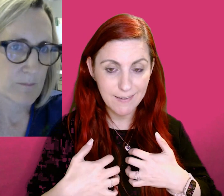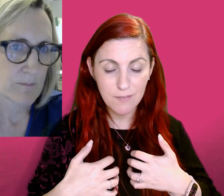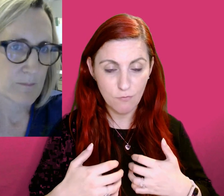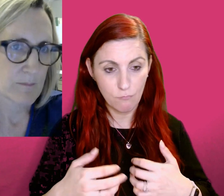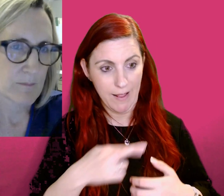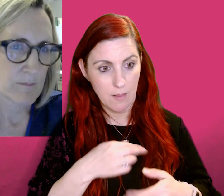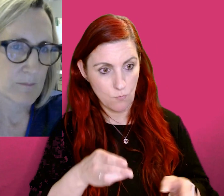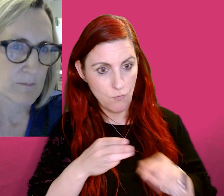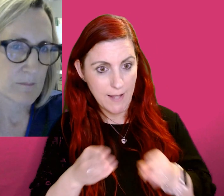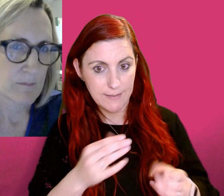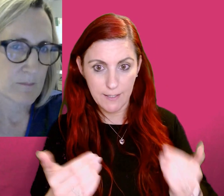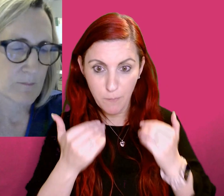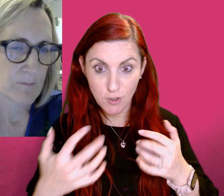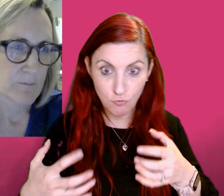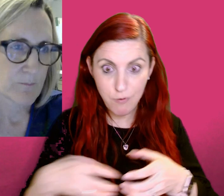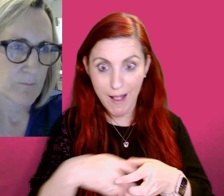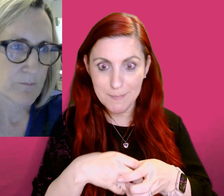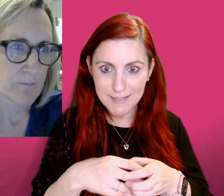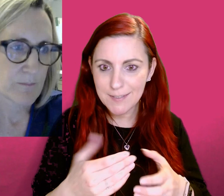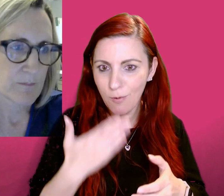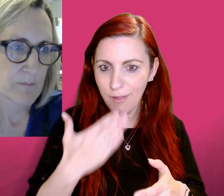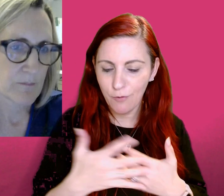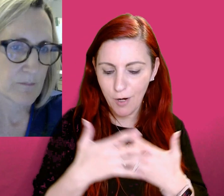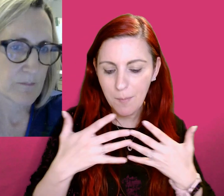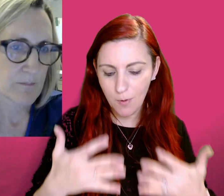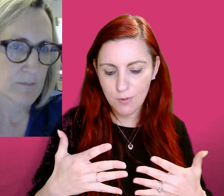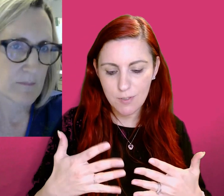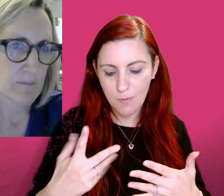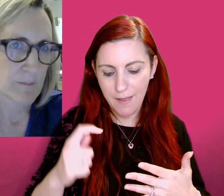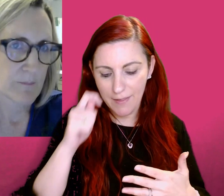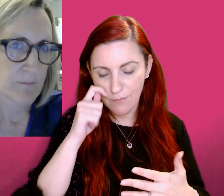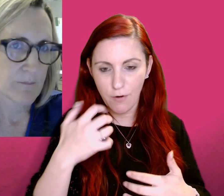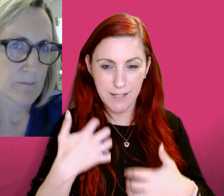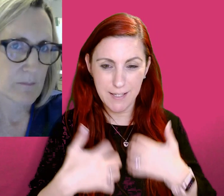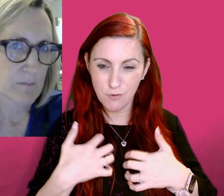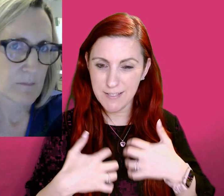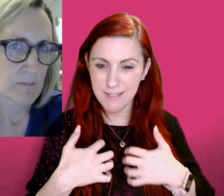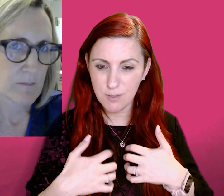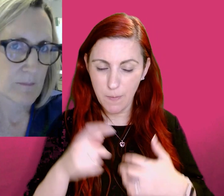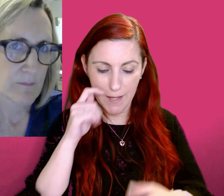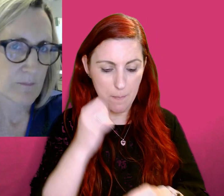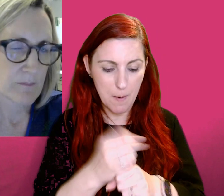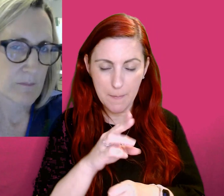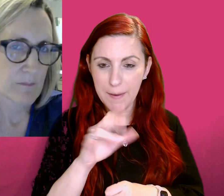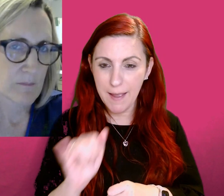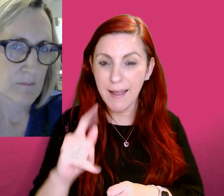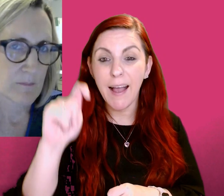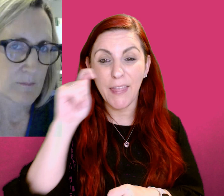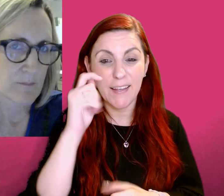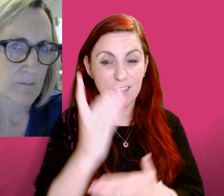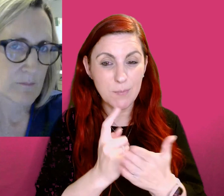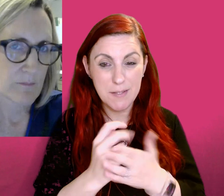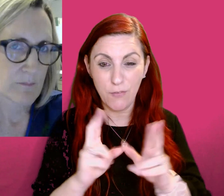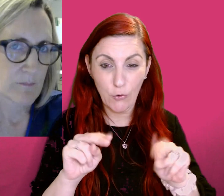there so thank you for that I really like how you say to look at ppis and Ethos because it can feel a little bit overwhelming I think when you're new to it so to just think this is this is a